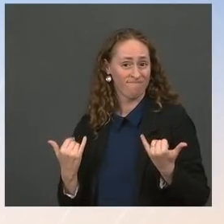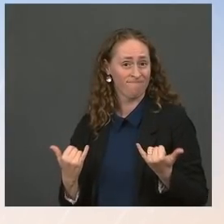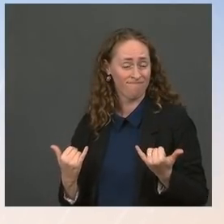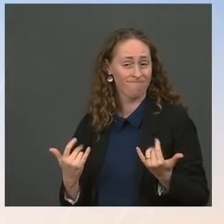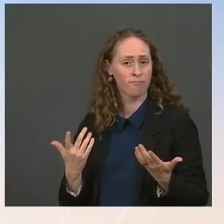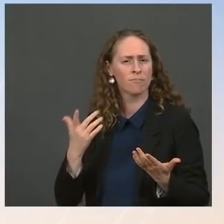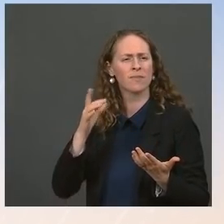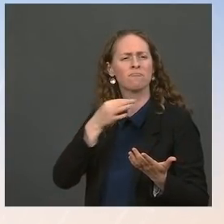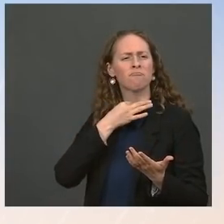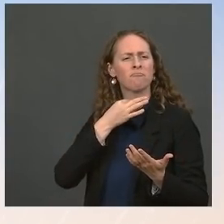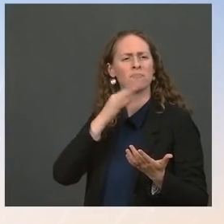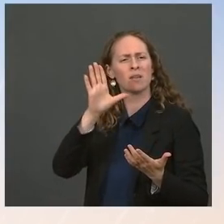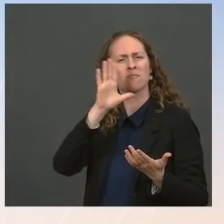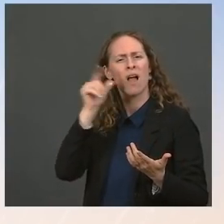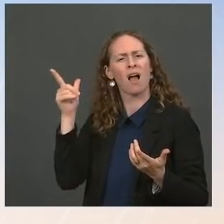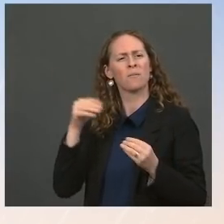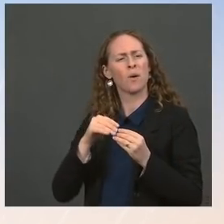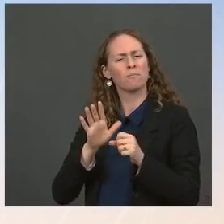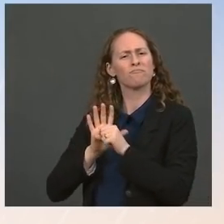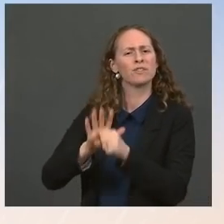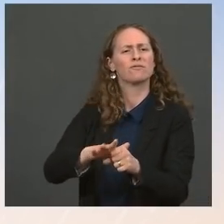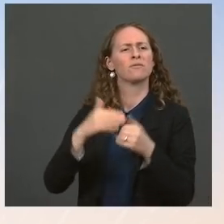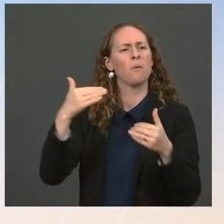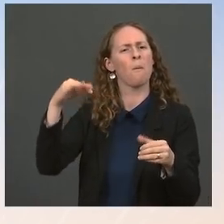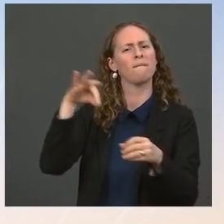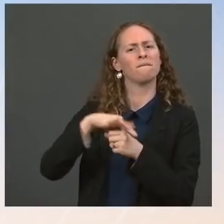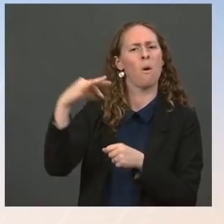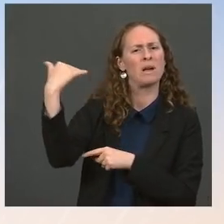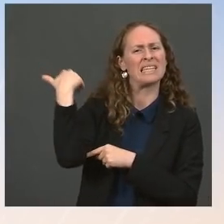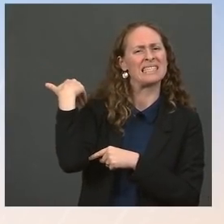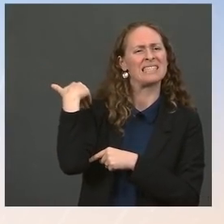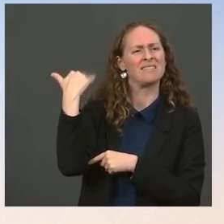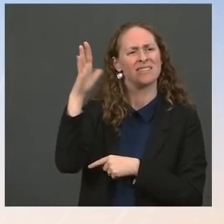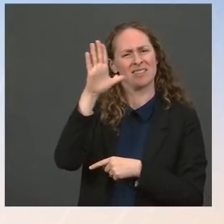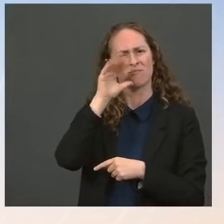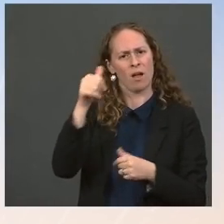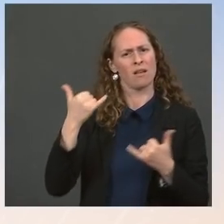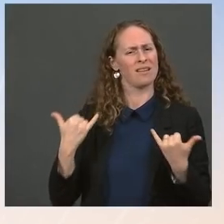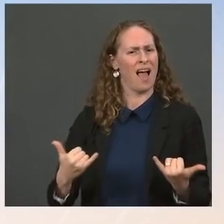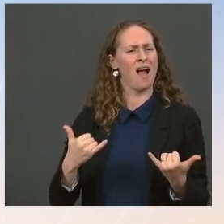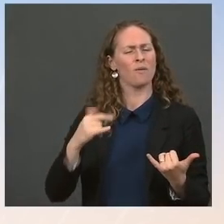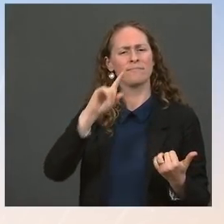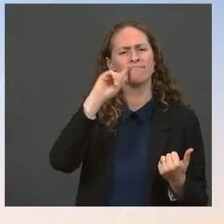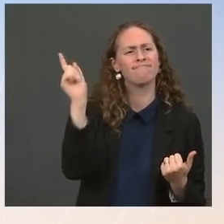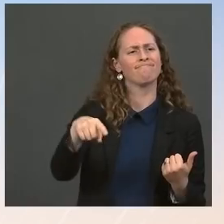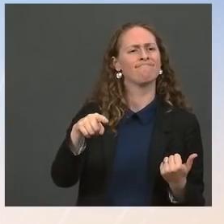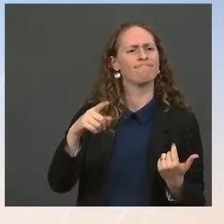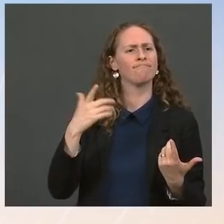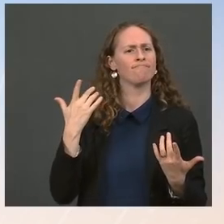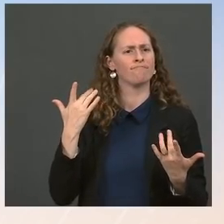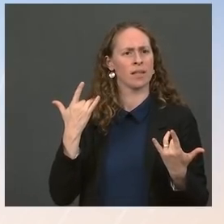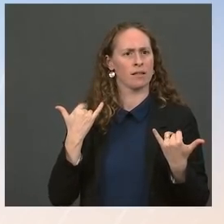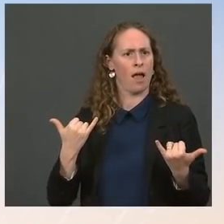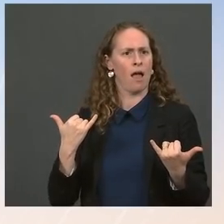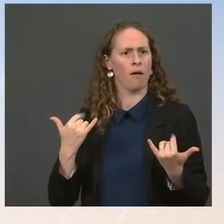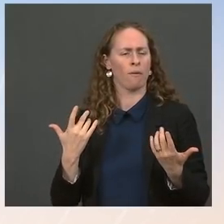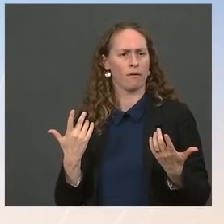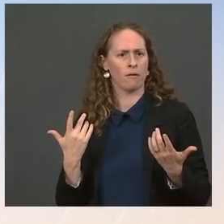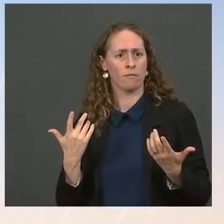when he had a chance a couple of weeks ago so that this time could be truncated a little bit? Ms. Psaki: Well, because you need the majority of people in Congress